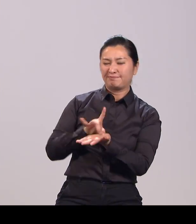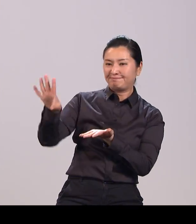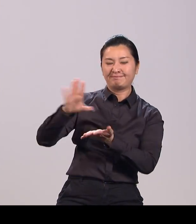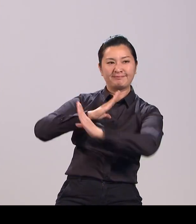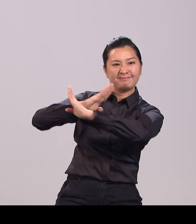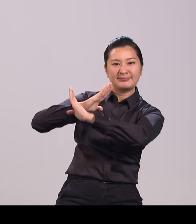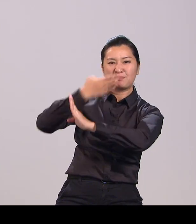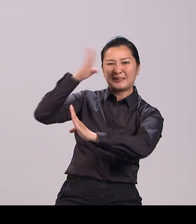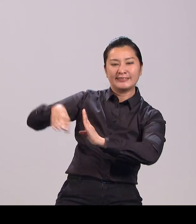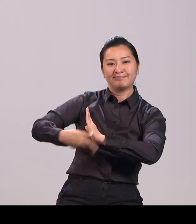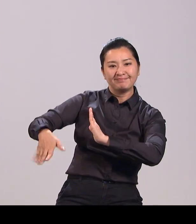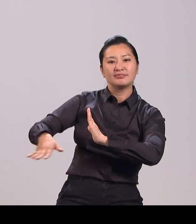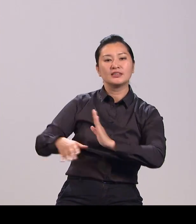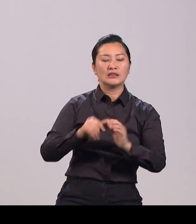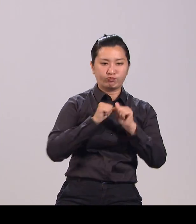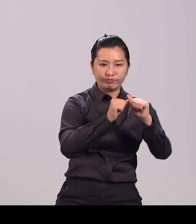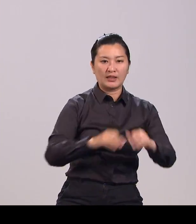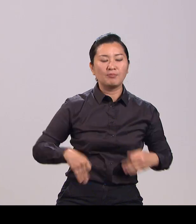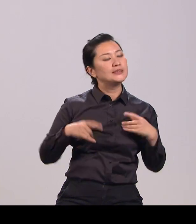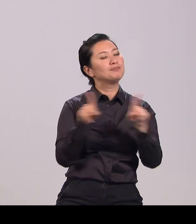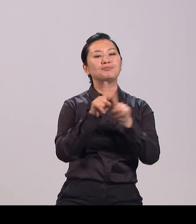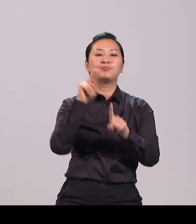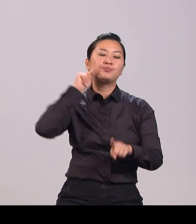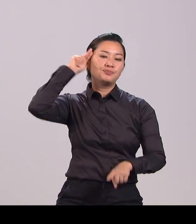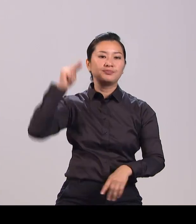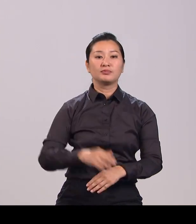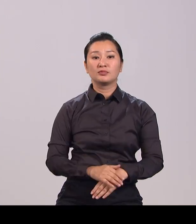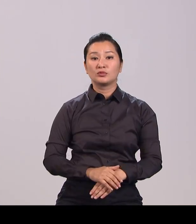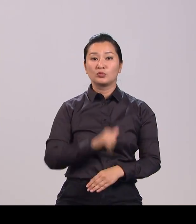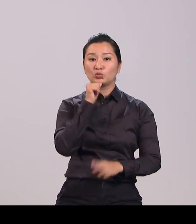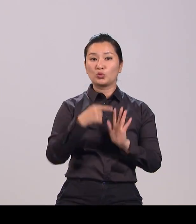“we will not be cowed.” That is one reaction.